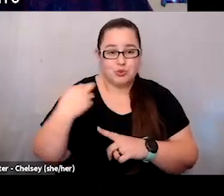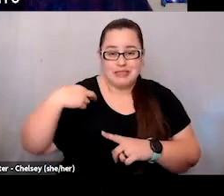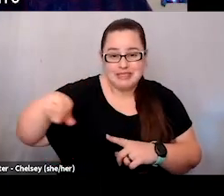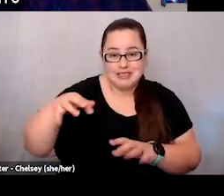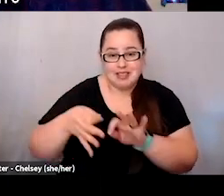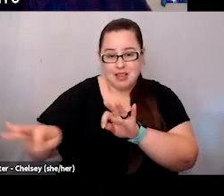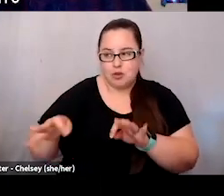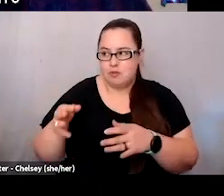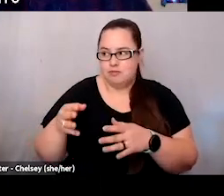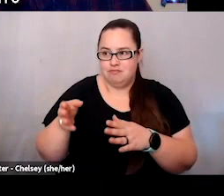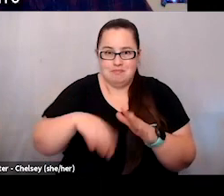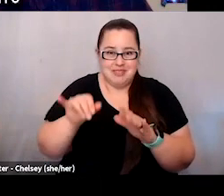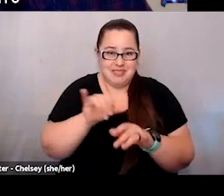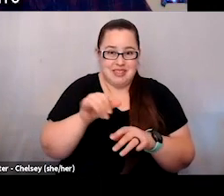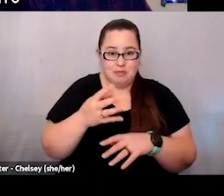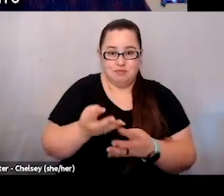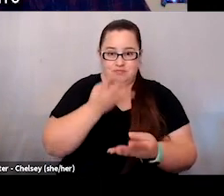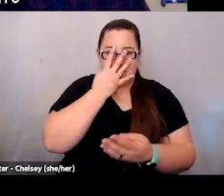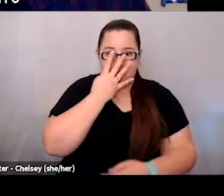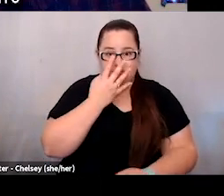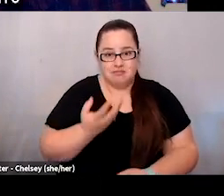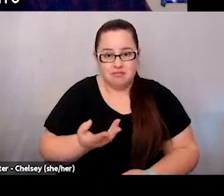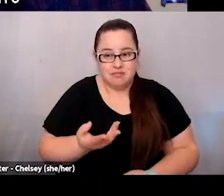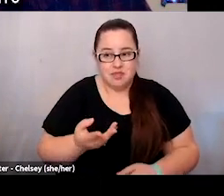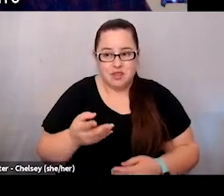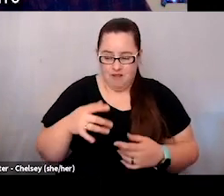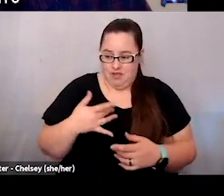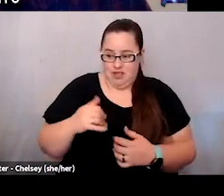Native Americans. We're talking about loss of family, culture, religion, language,